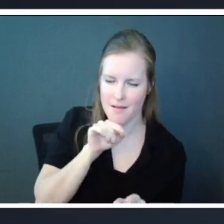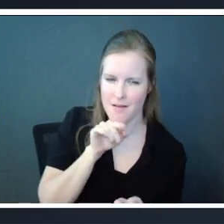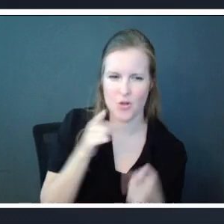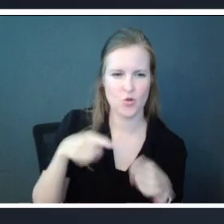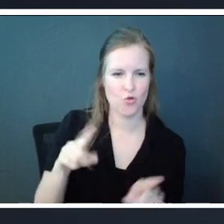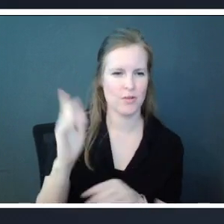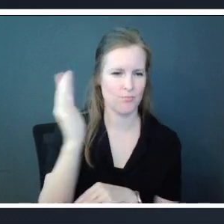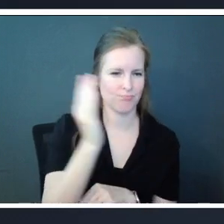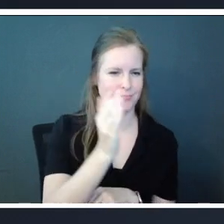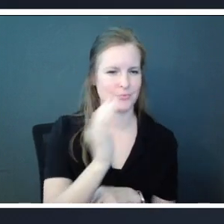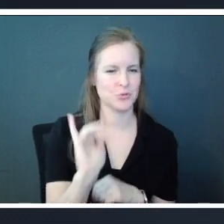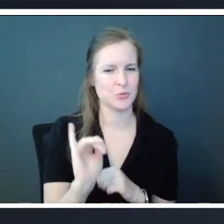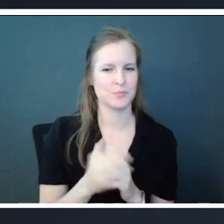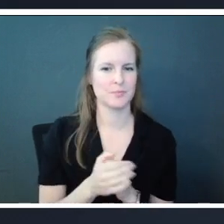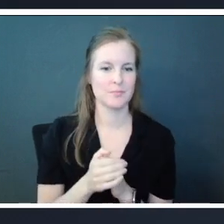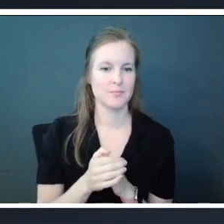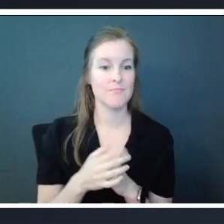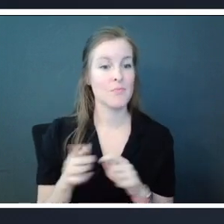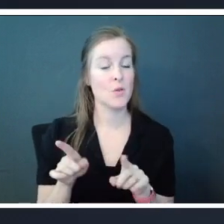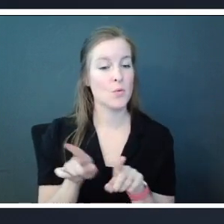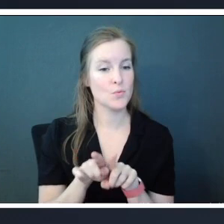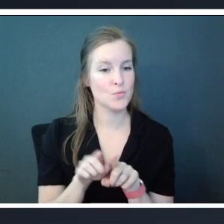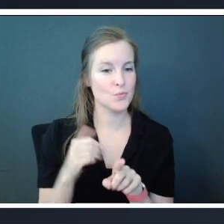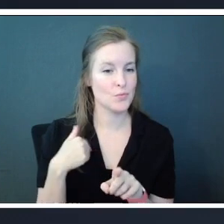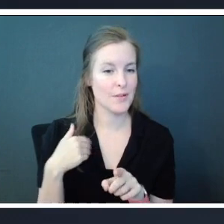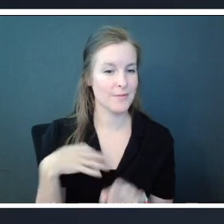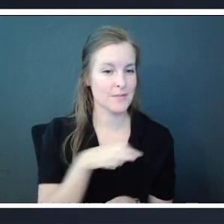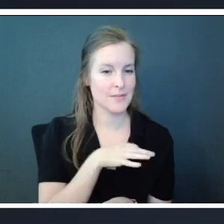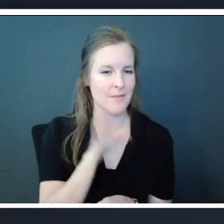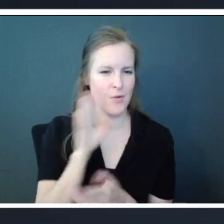also have staff gathering the questions just as we're doing with the ones you're putting in the